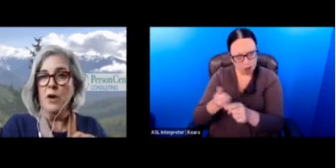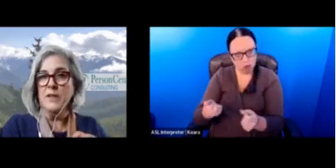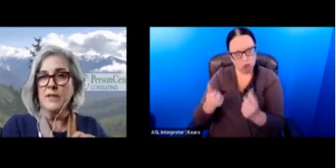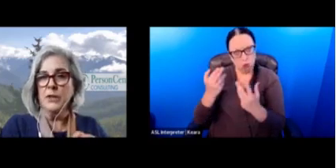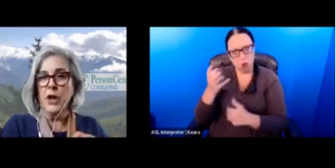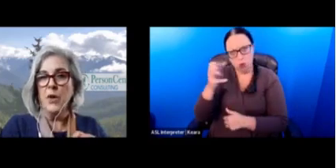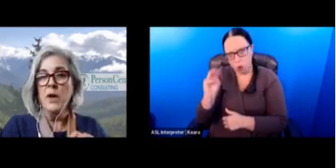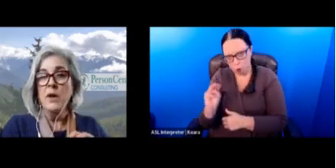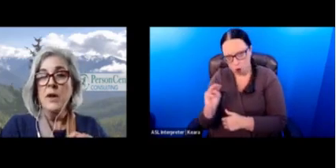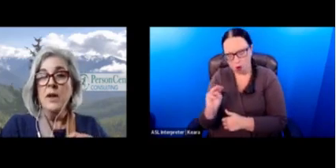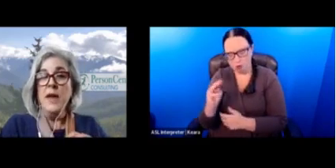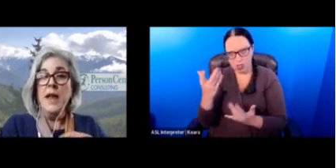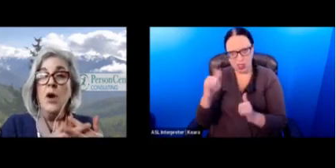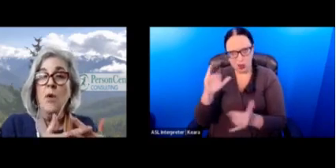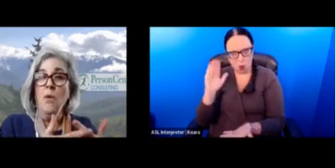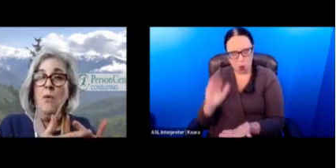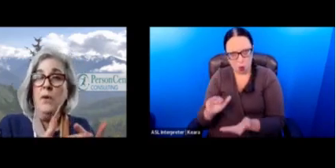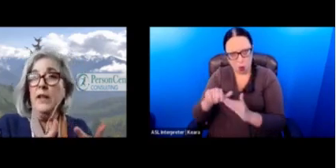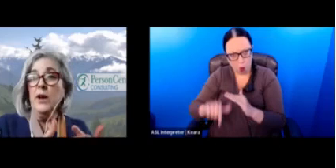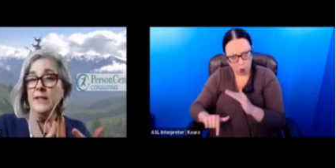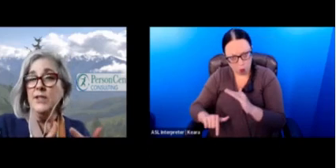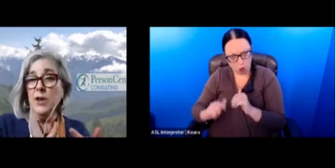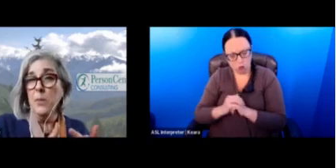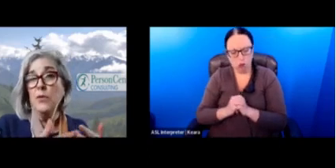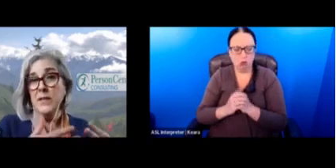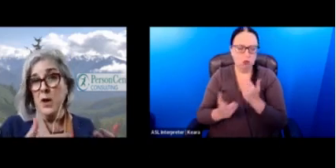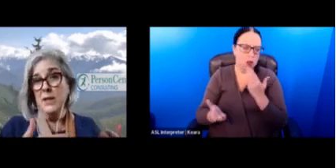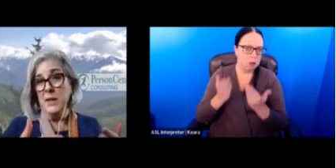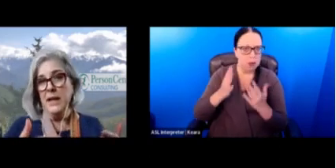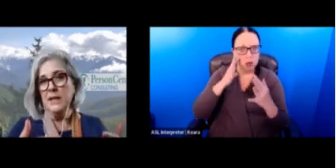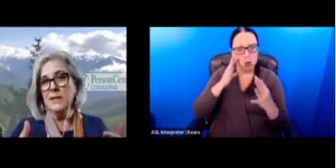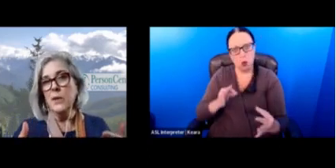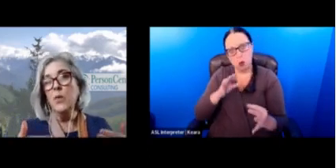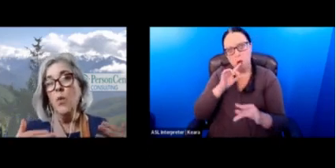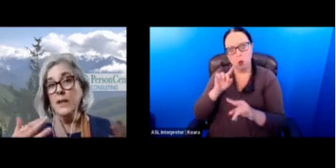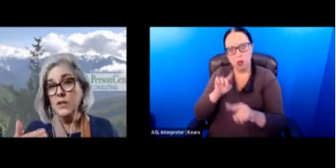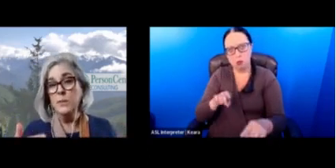harm is still low, then we really ought to determine a response plan that we want to